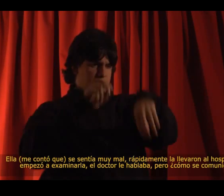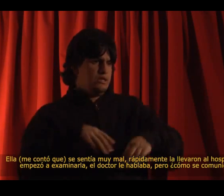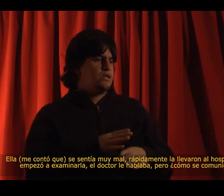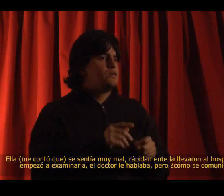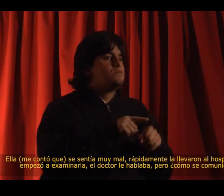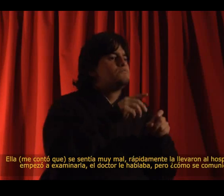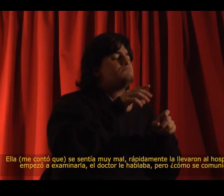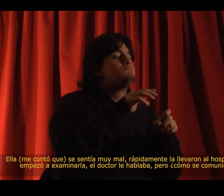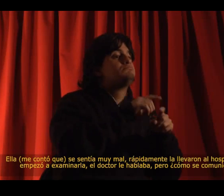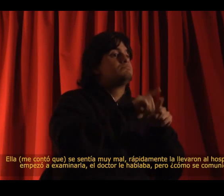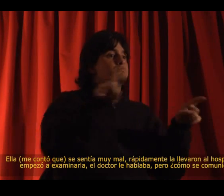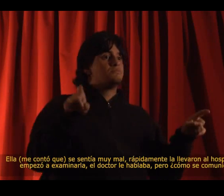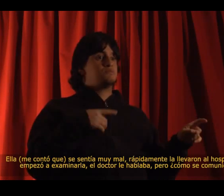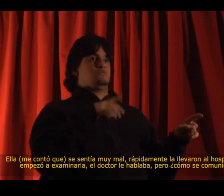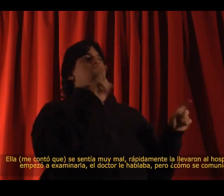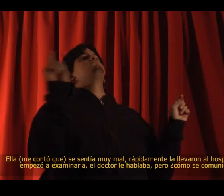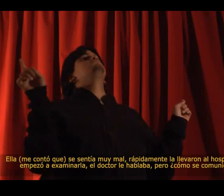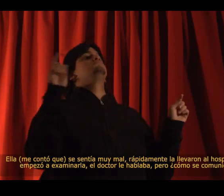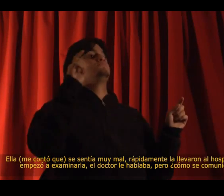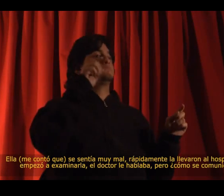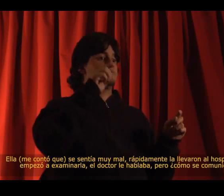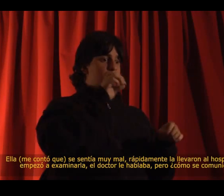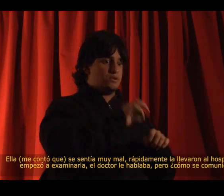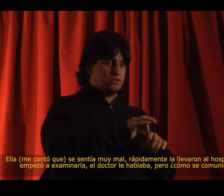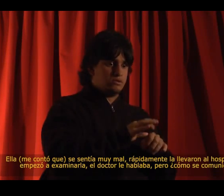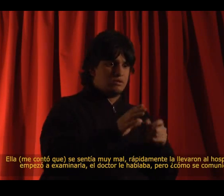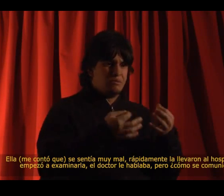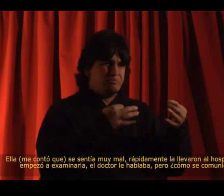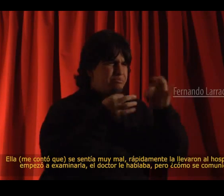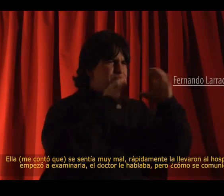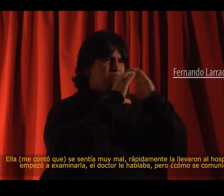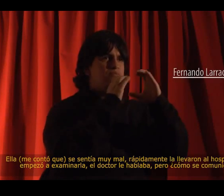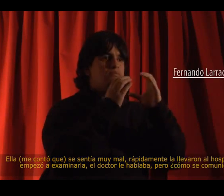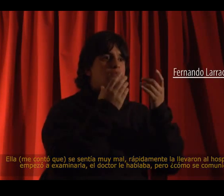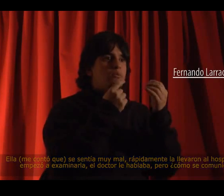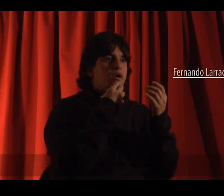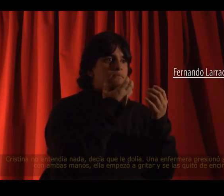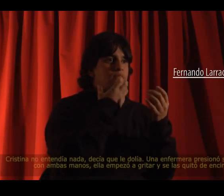When the doctors started to examine her, the doctor wondered how they could communicate.